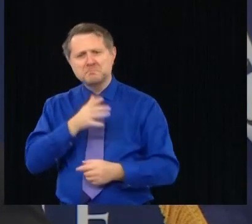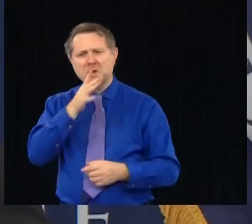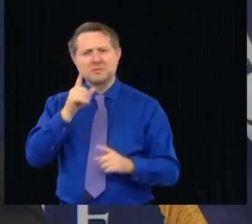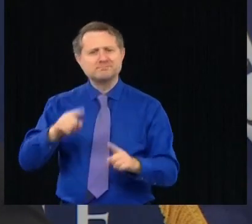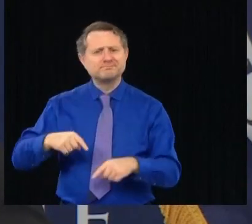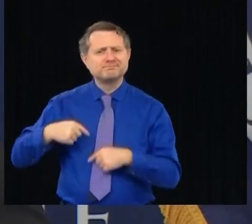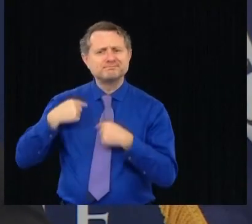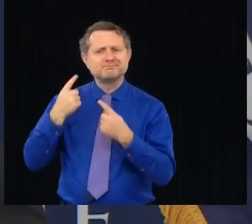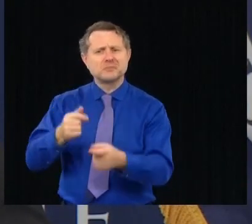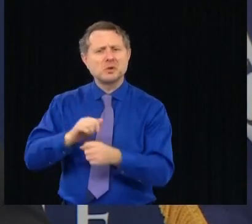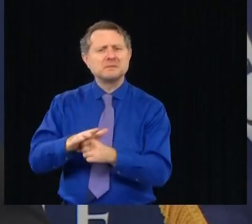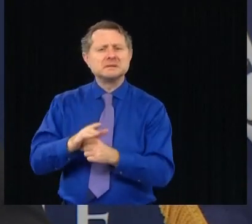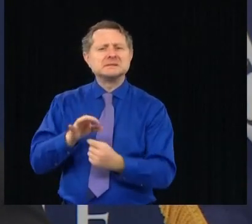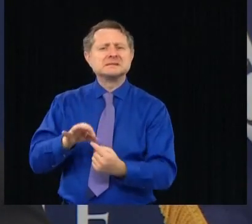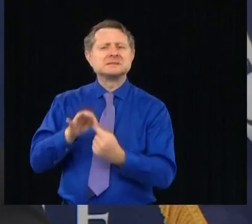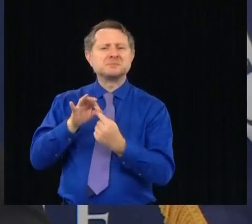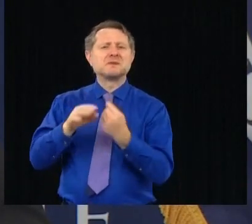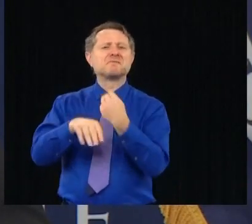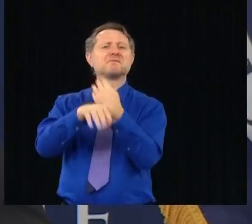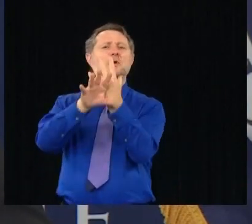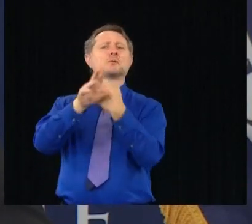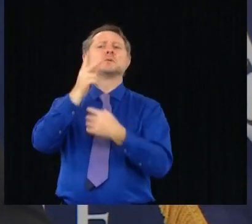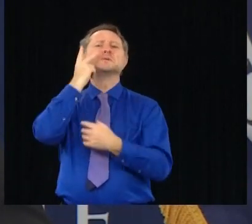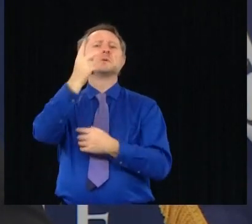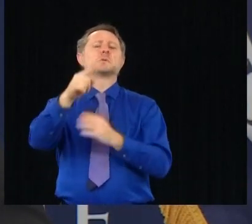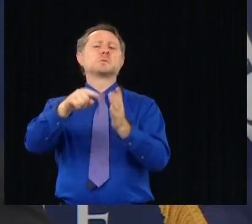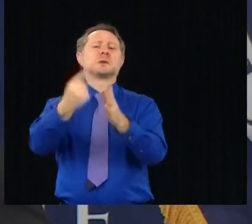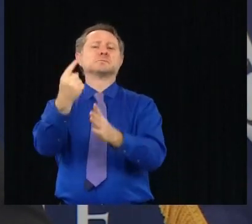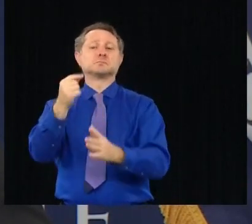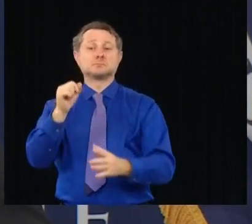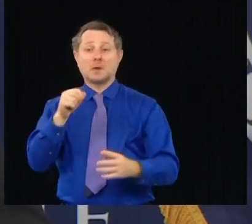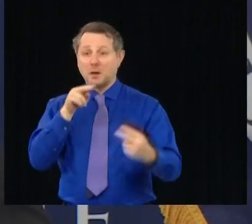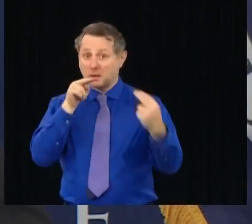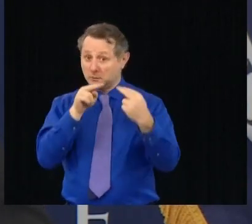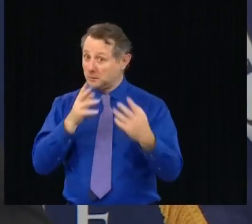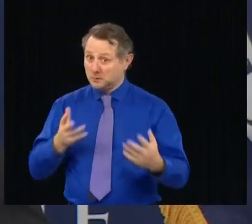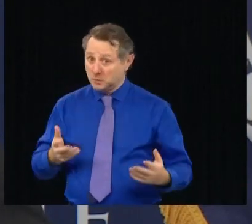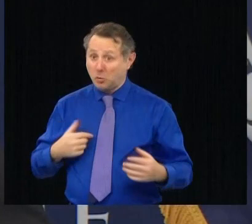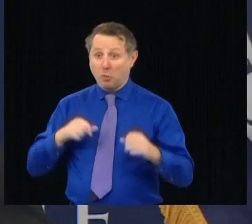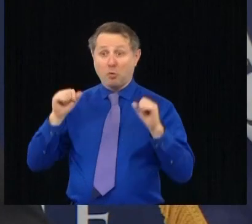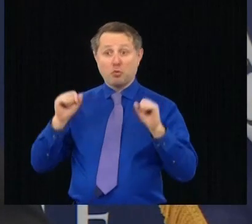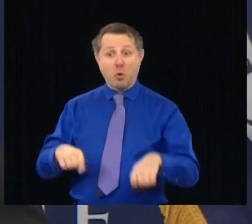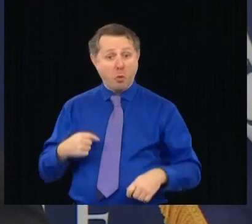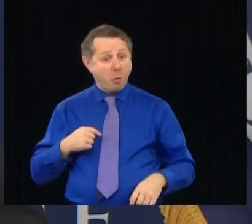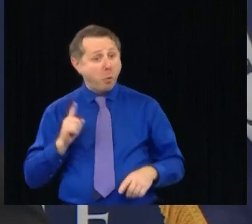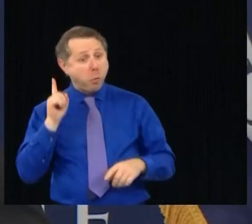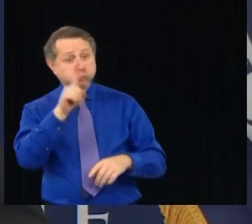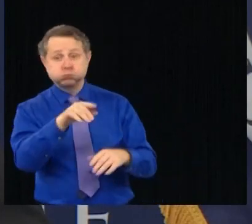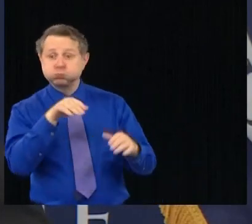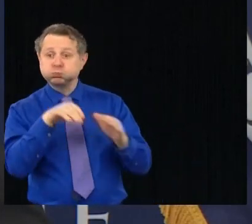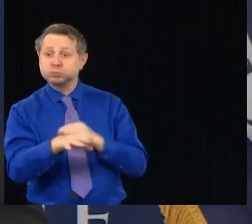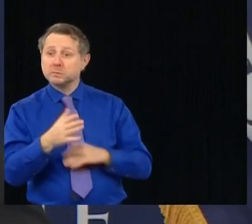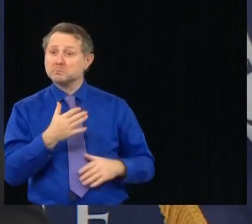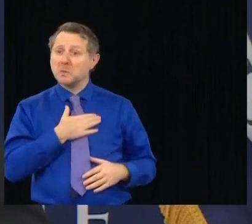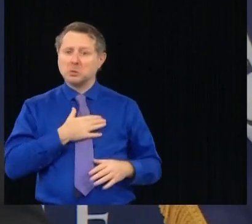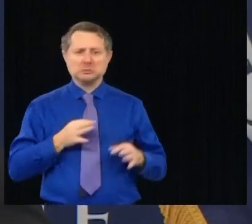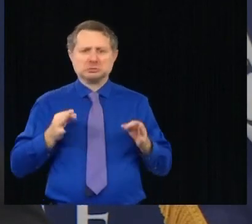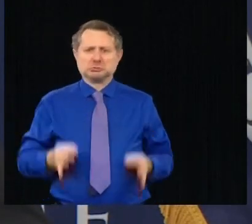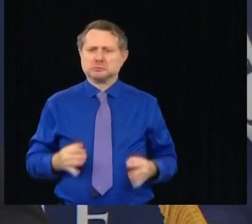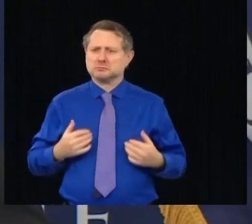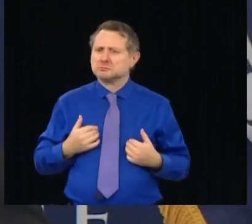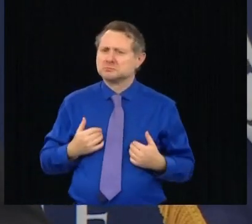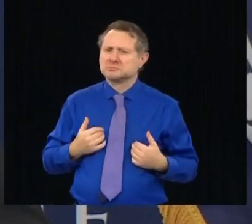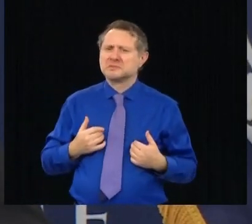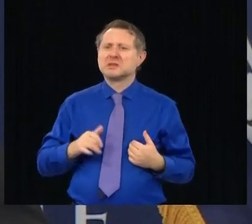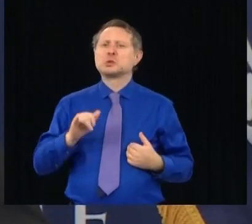I HAVE NOT SEEN MY MOTHER SINCE